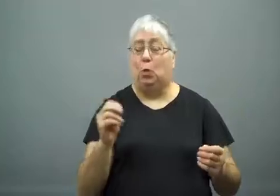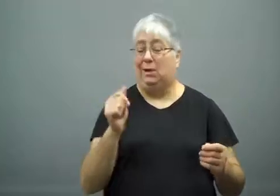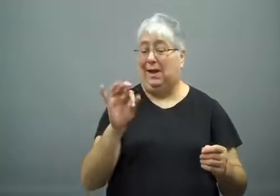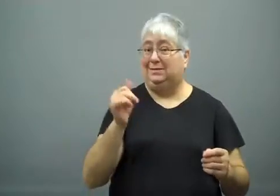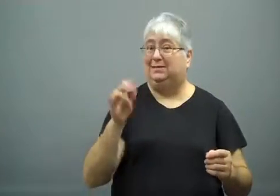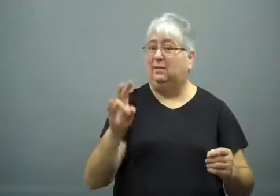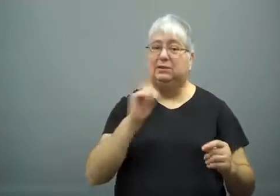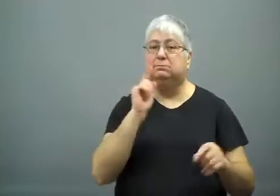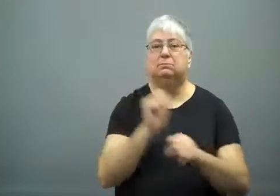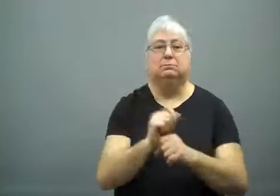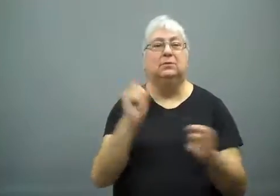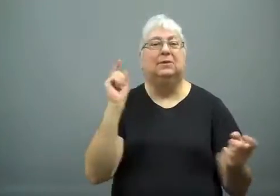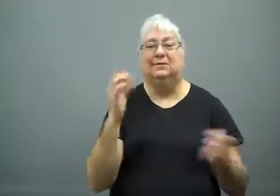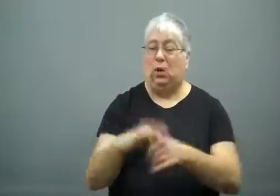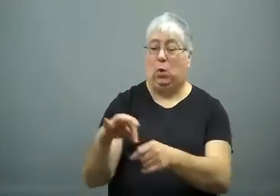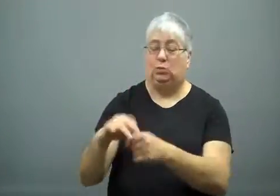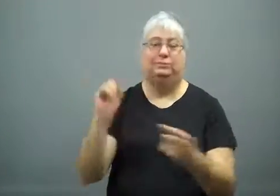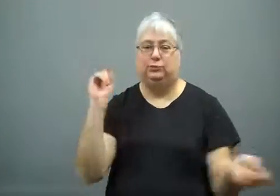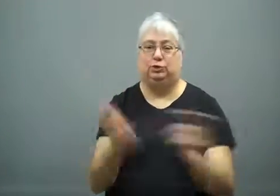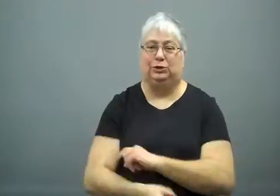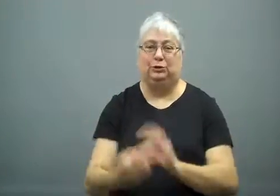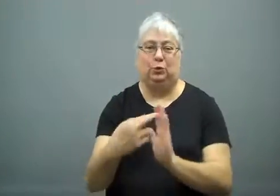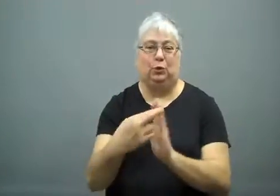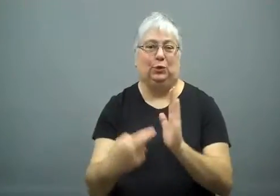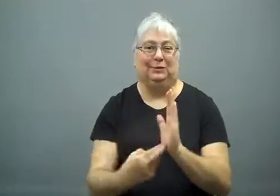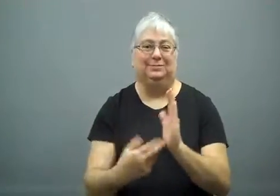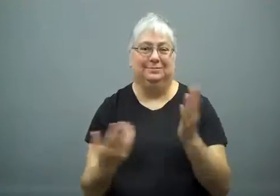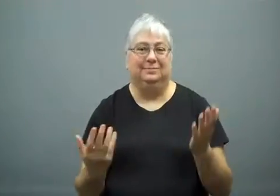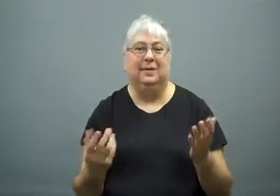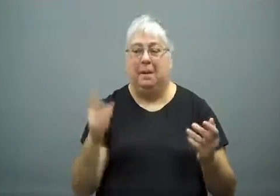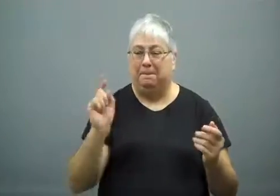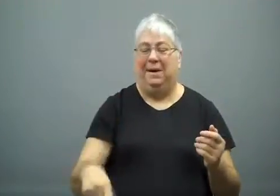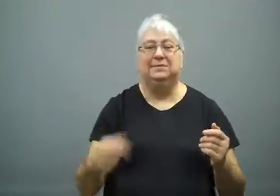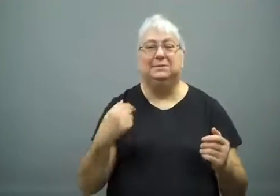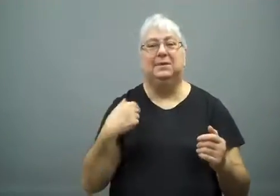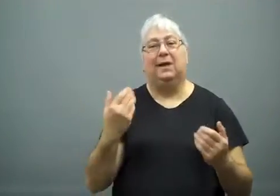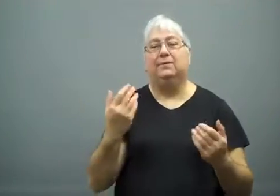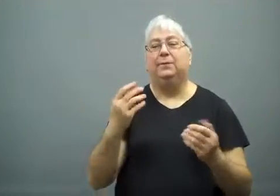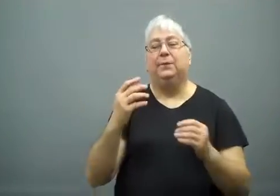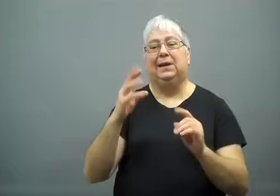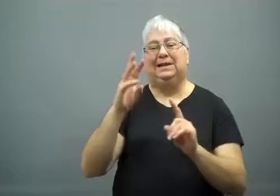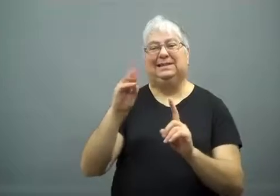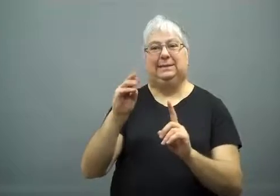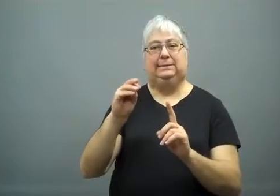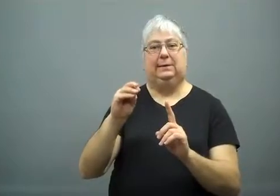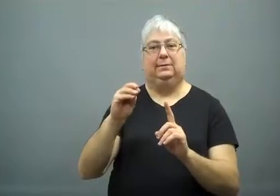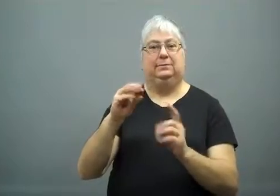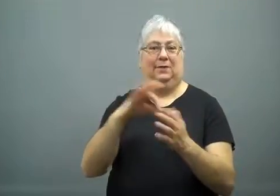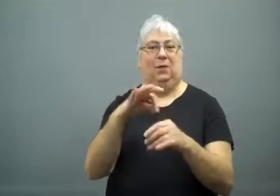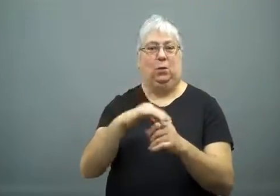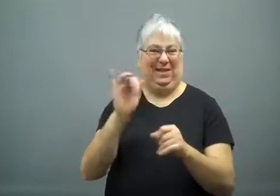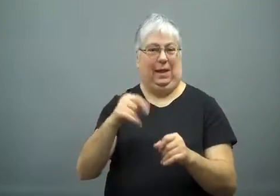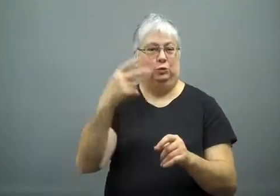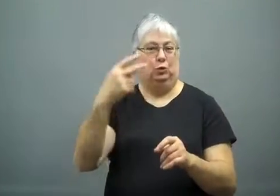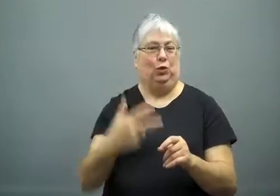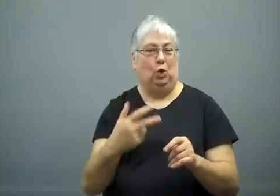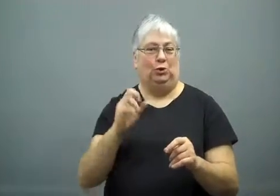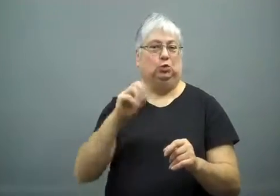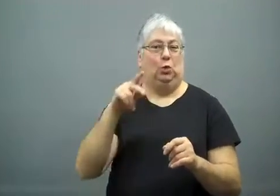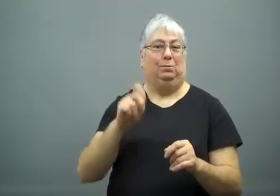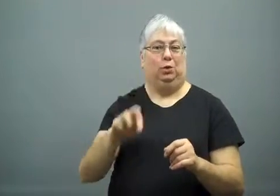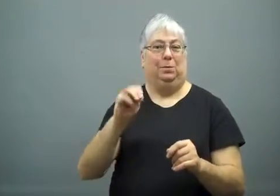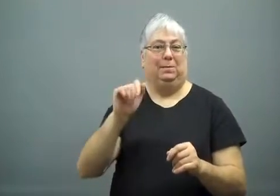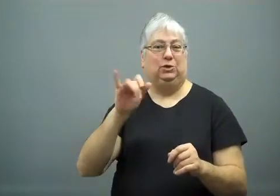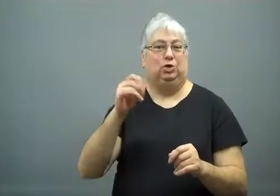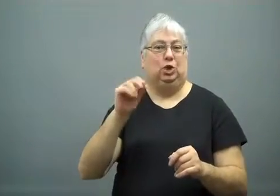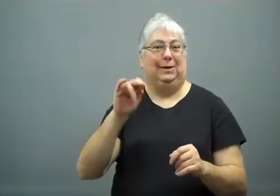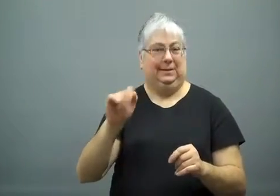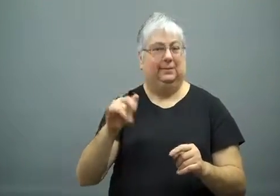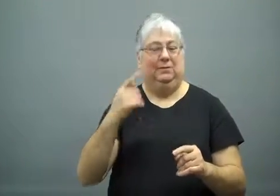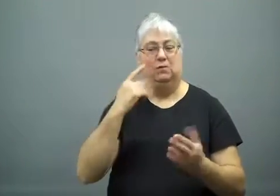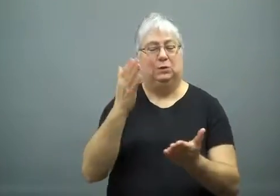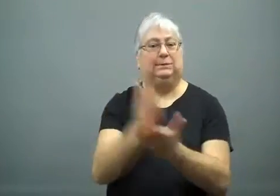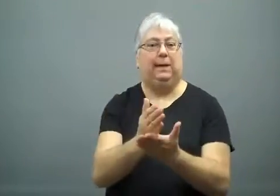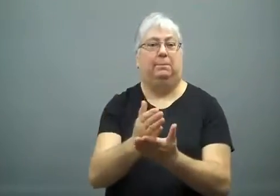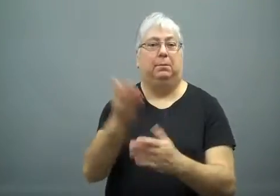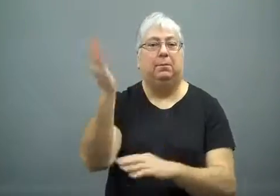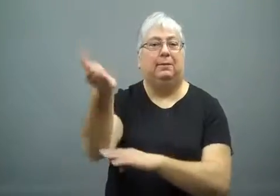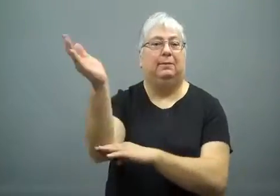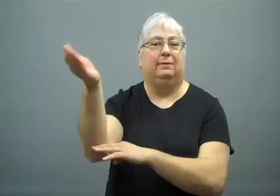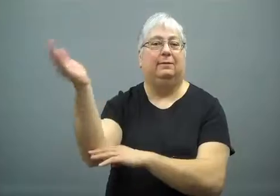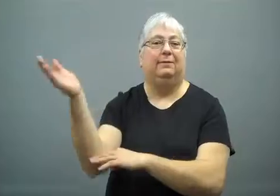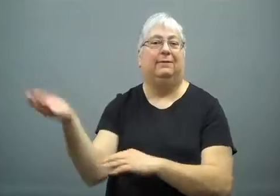The rules were changed in 1917 to allow a two-thirds supermajority